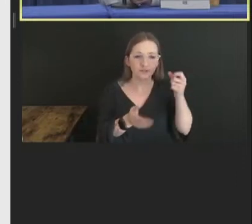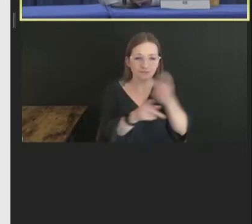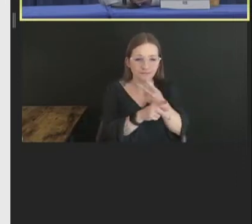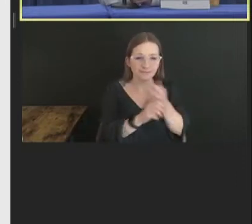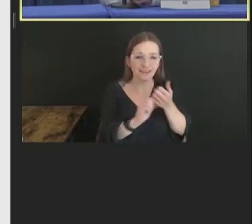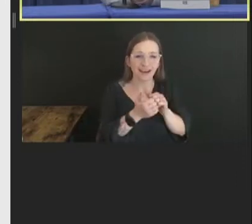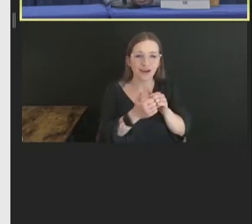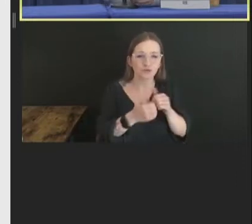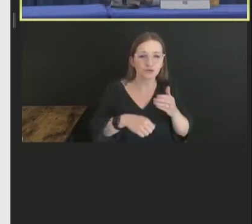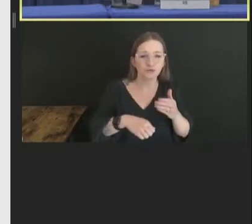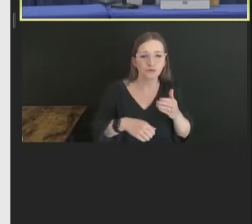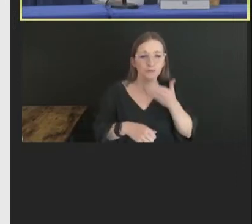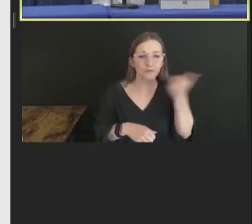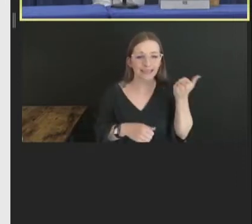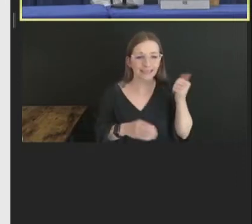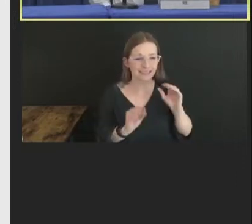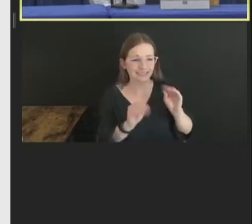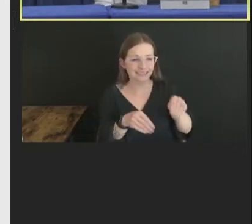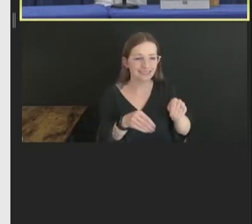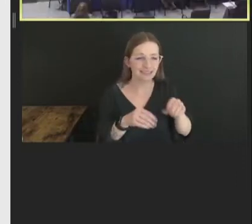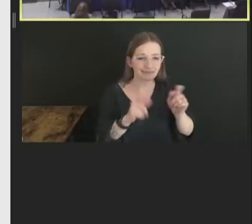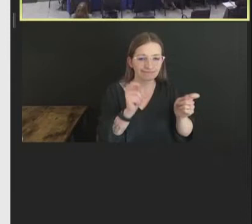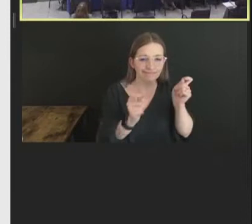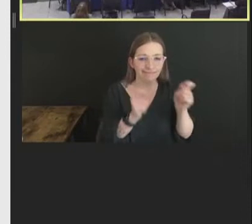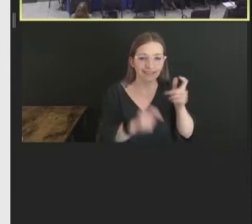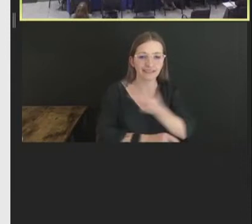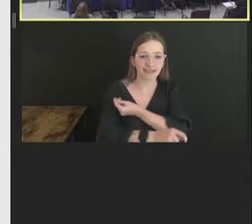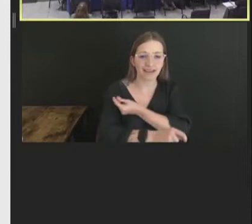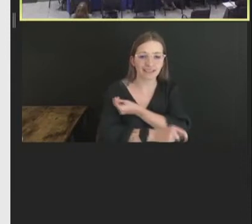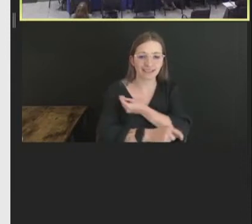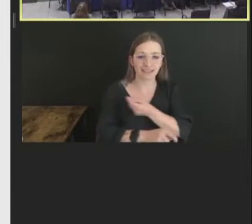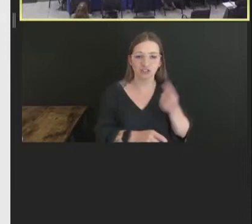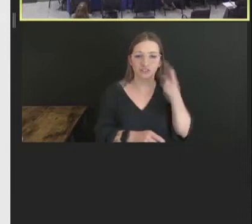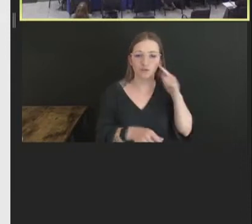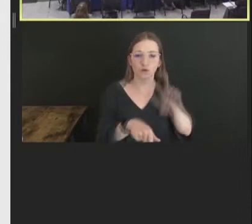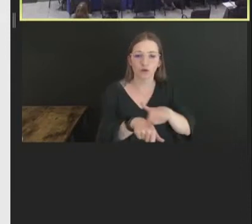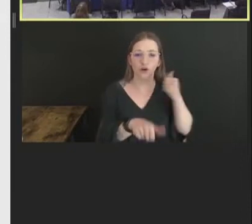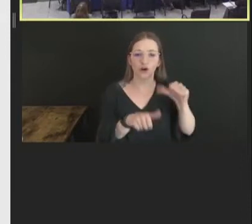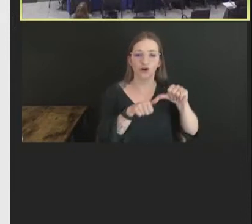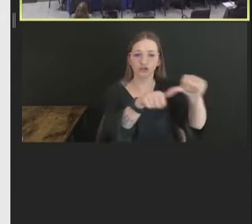Robert Hopkins: Melody Butler online has question.